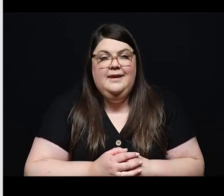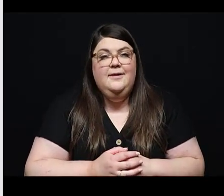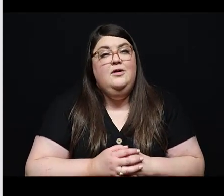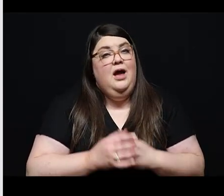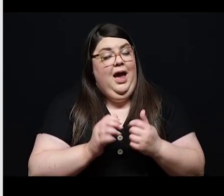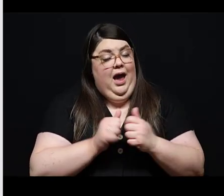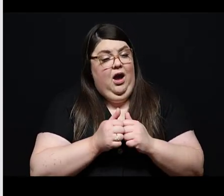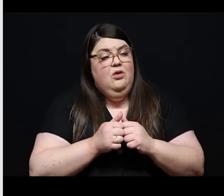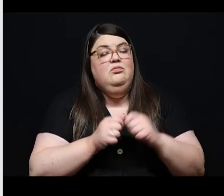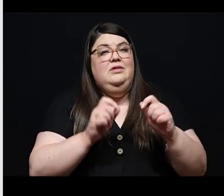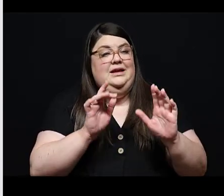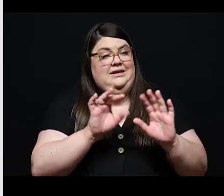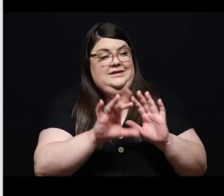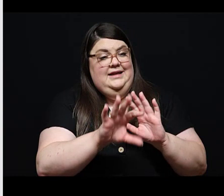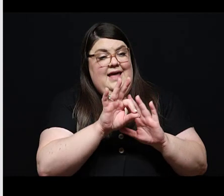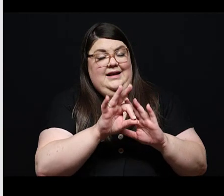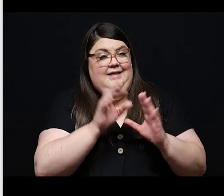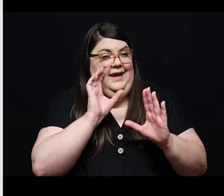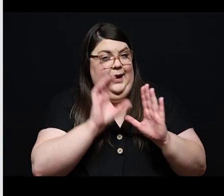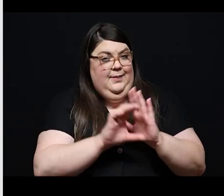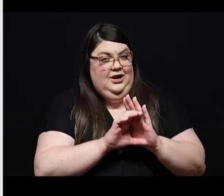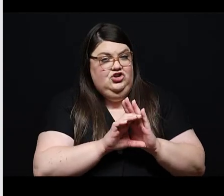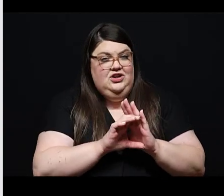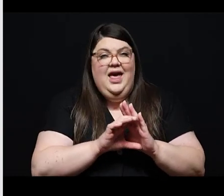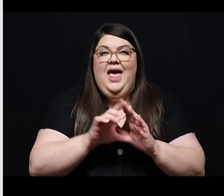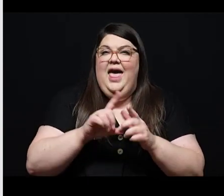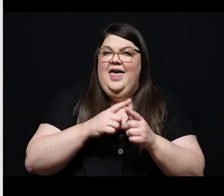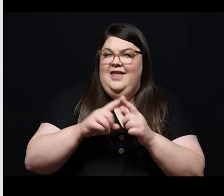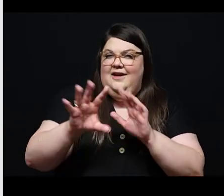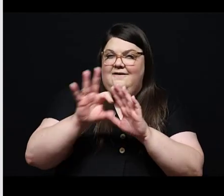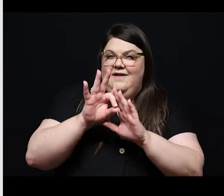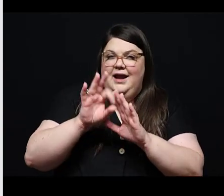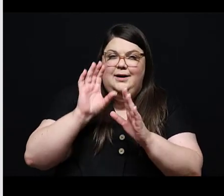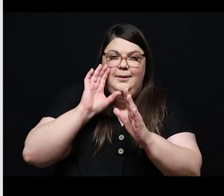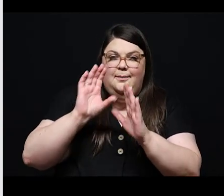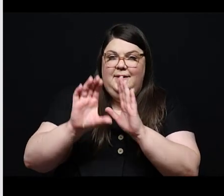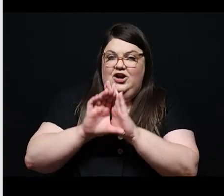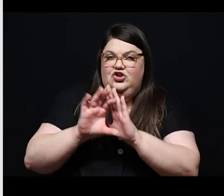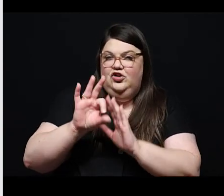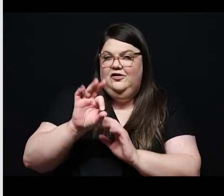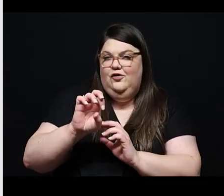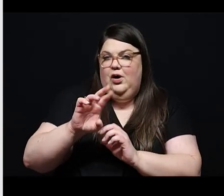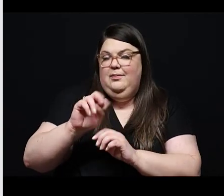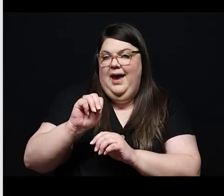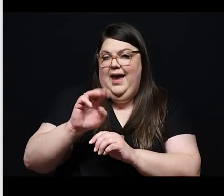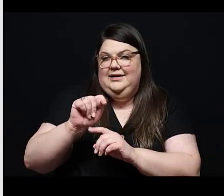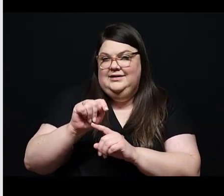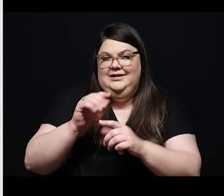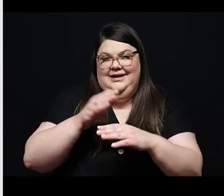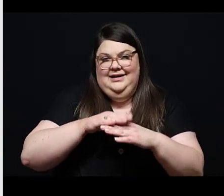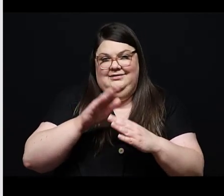then locate the Picture Format tools in the top navigation bar. Select the Alt Text option.